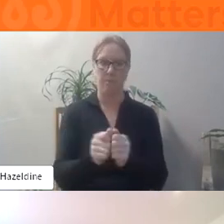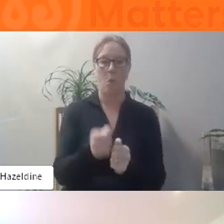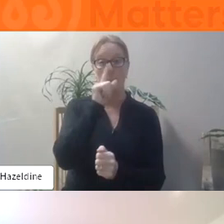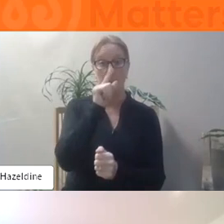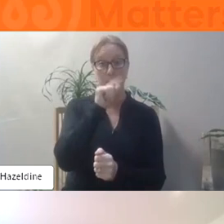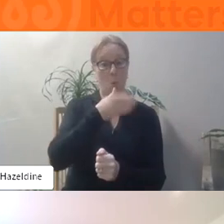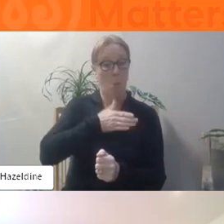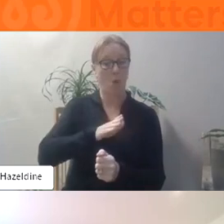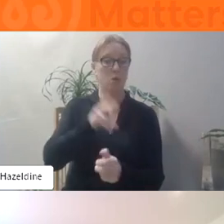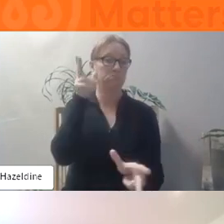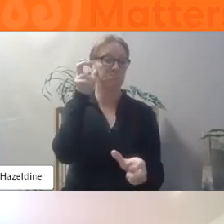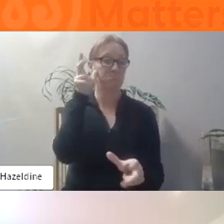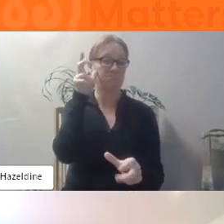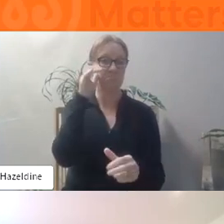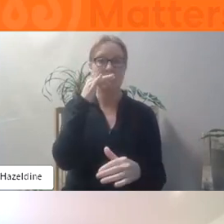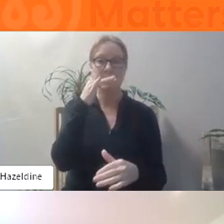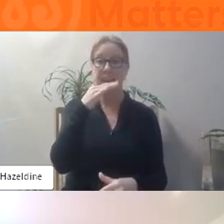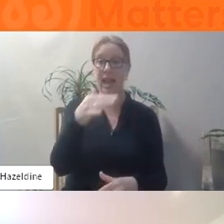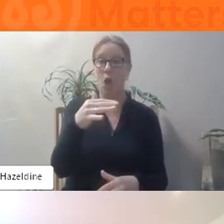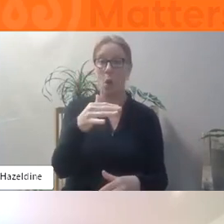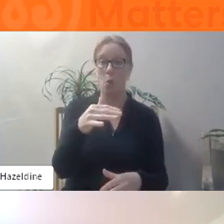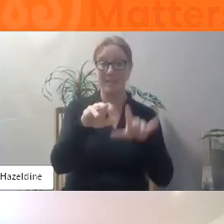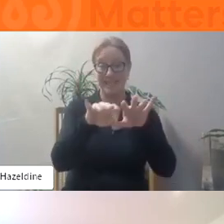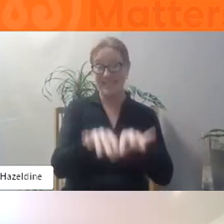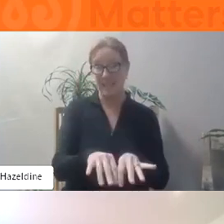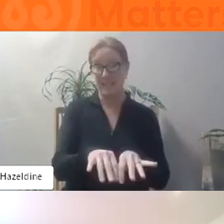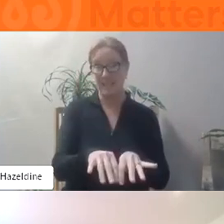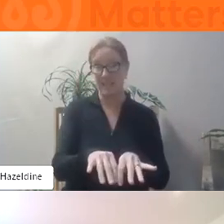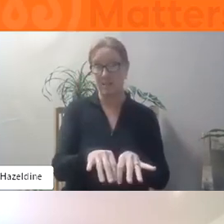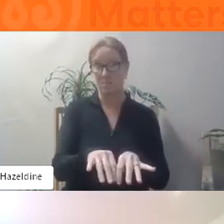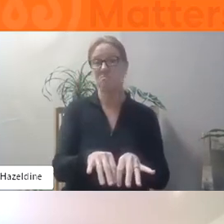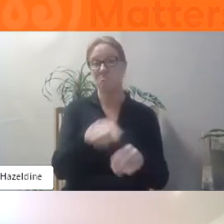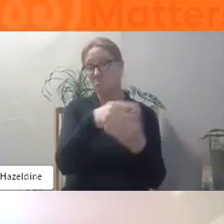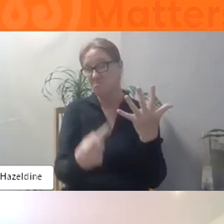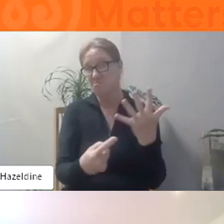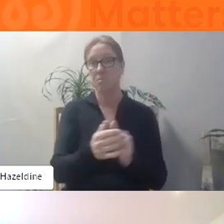to te reo text, those kinds of things. So it's going to have quite